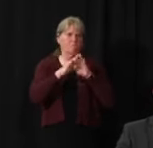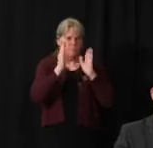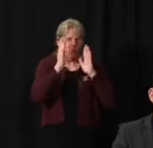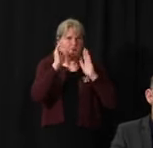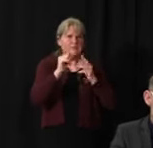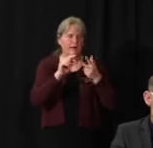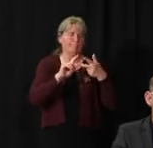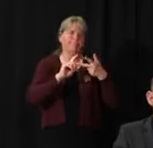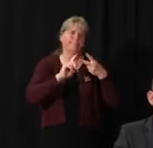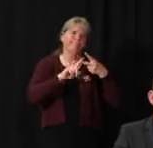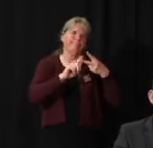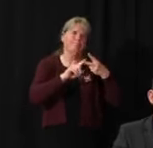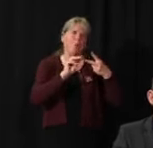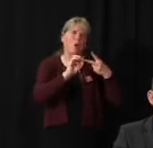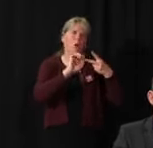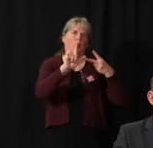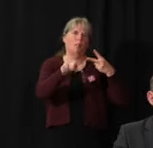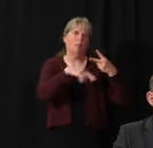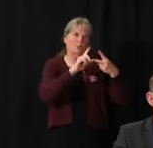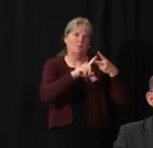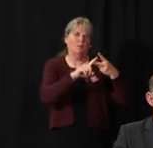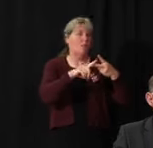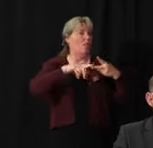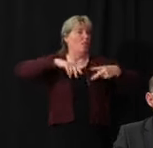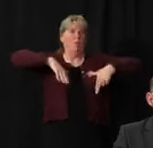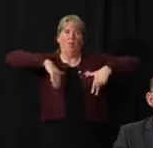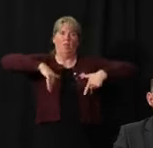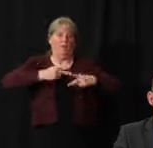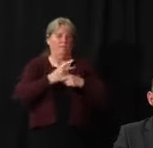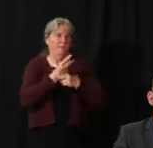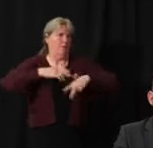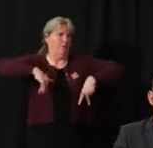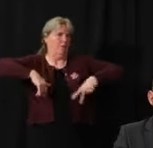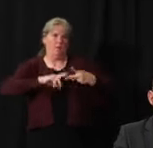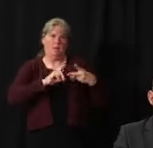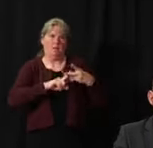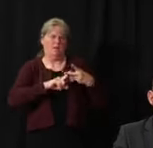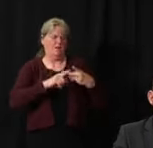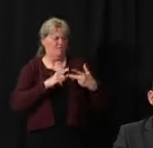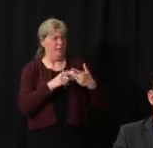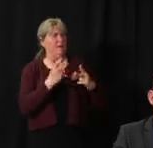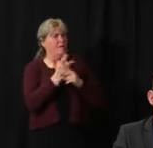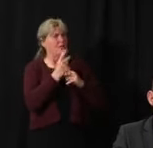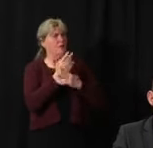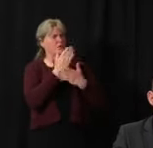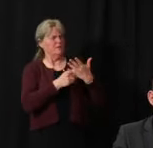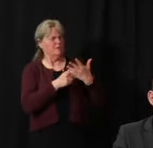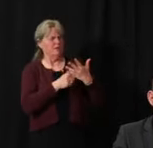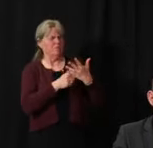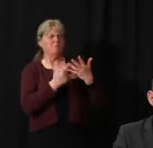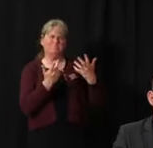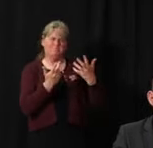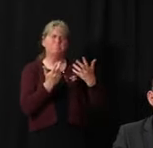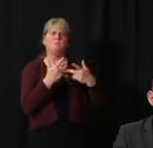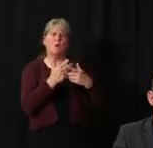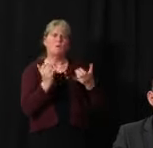So that is a work in progress. We don't have results from agent-based modelling that